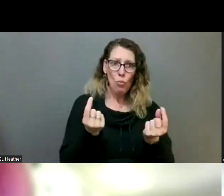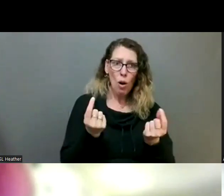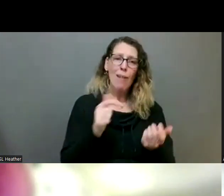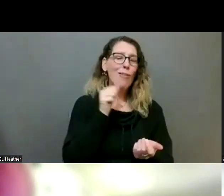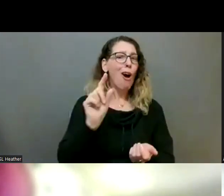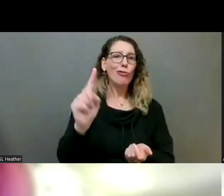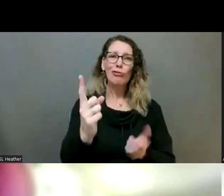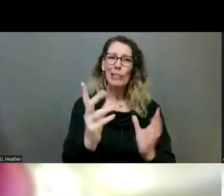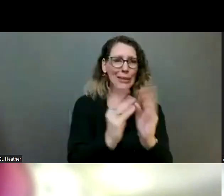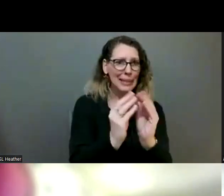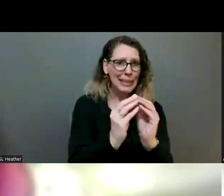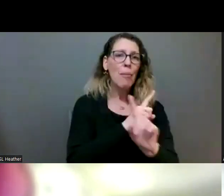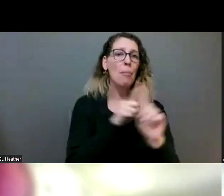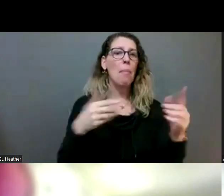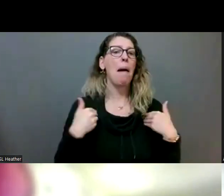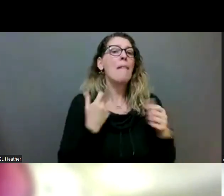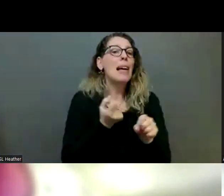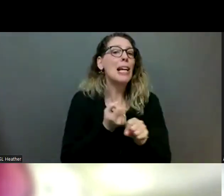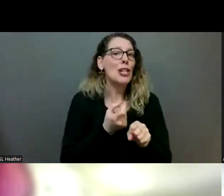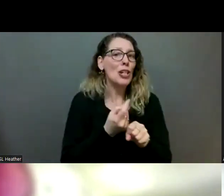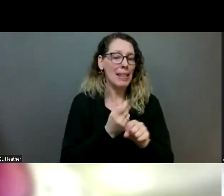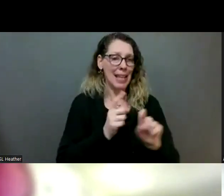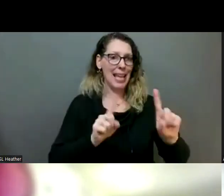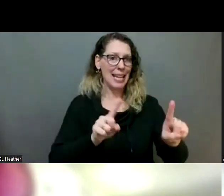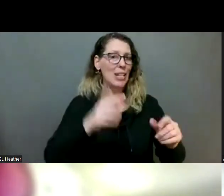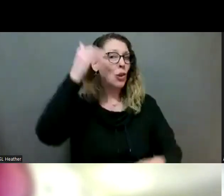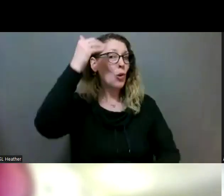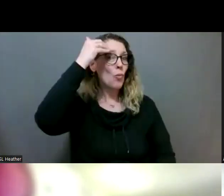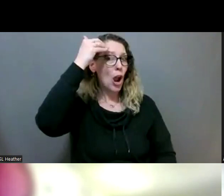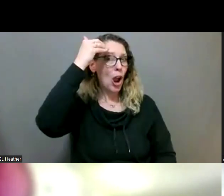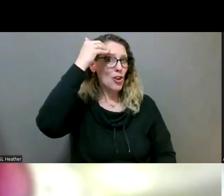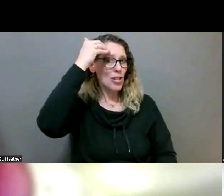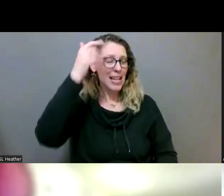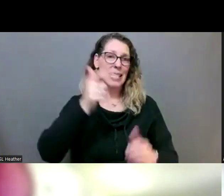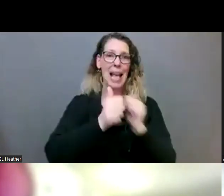but also we have a yearly attendance awareness campaign, so not just in September but really